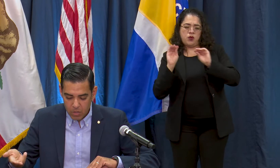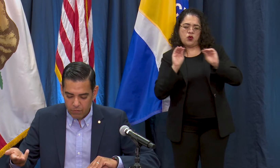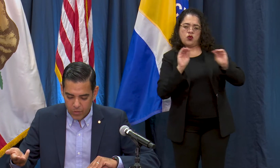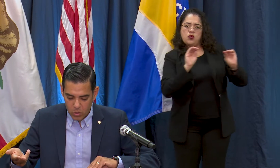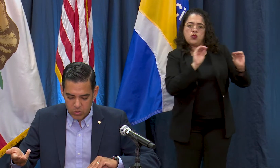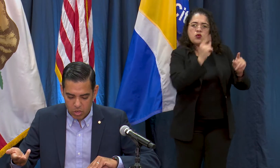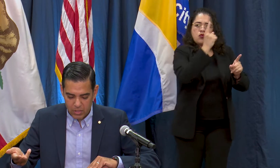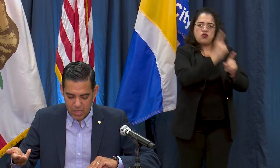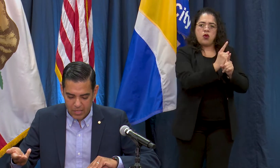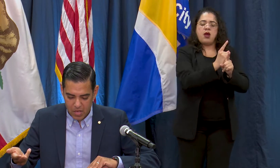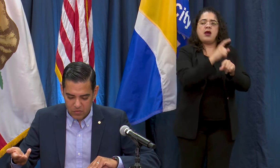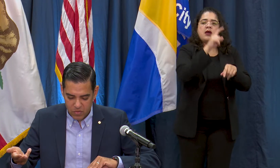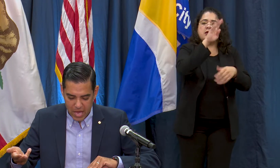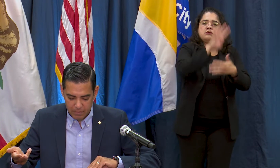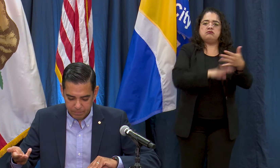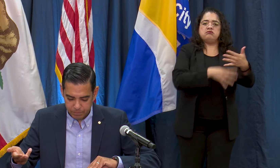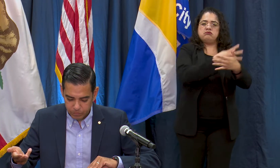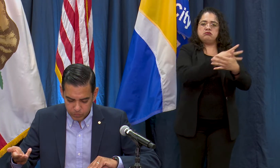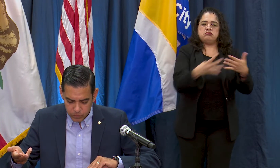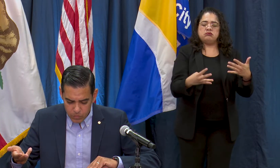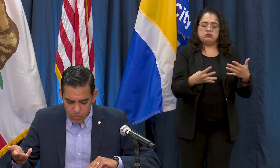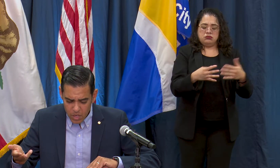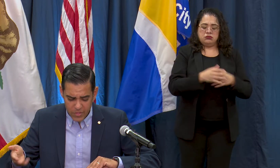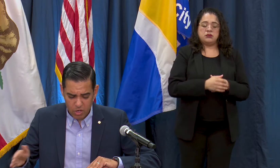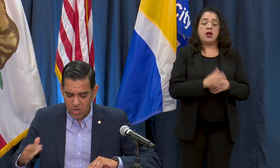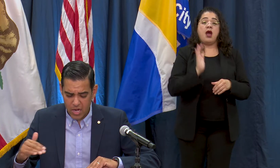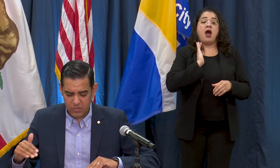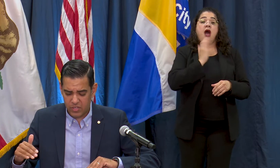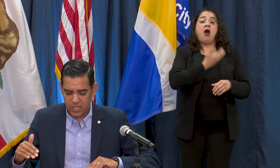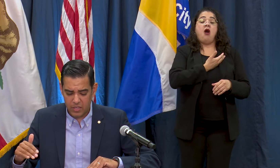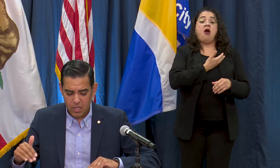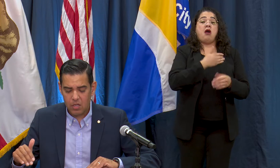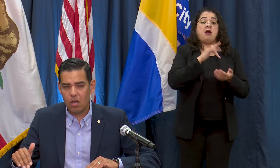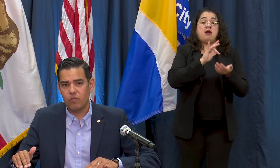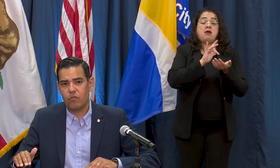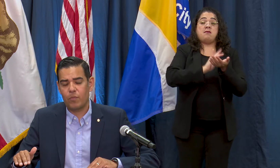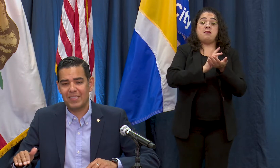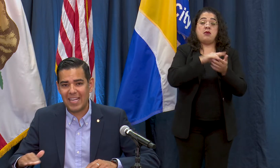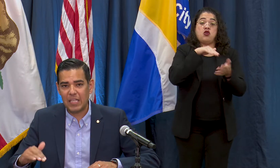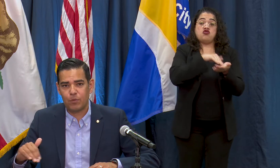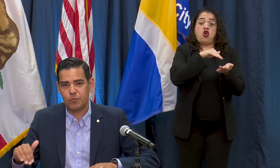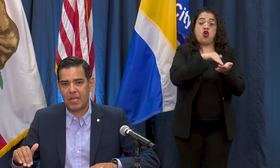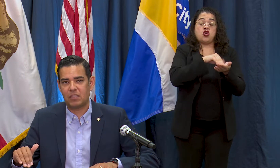folks are telling us that they are not seeing from a daily perspective